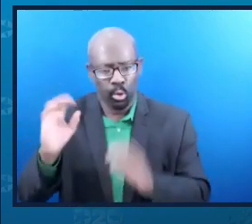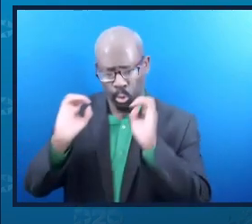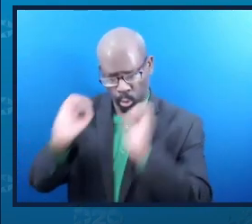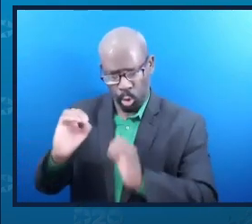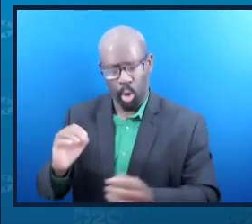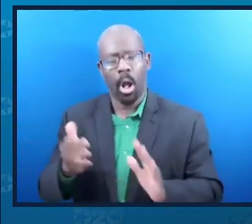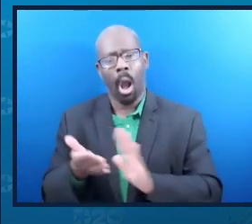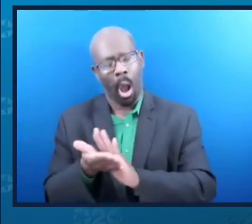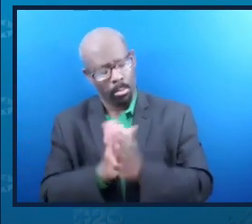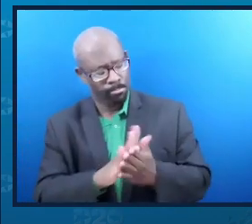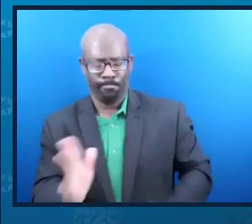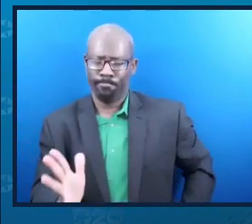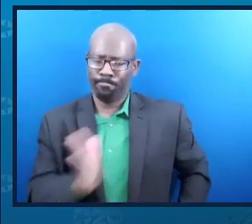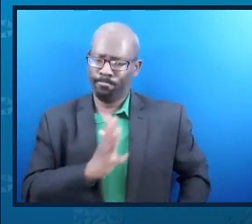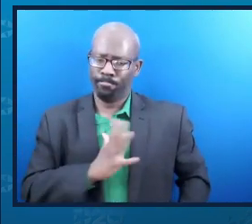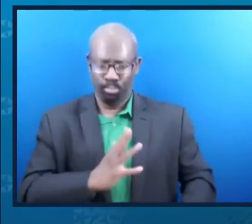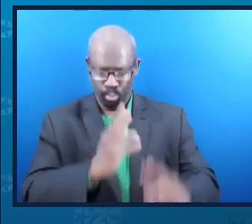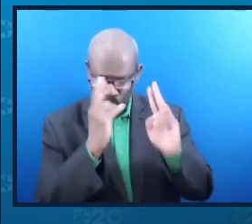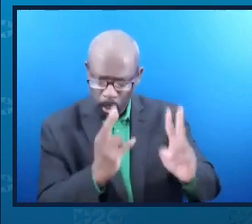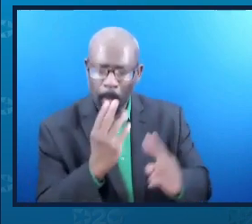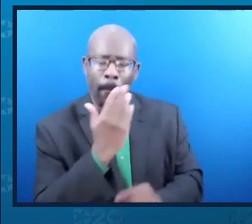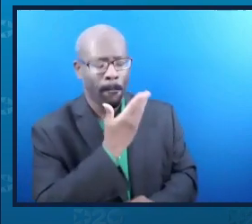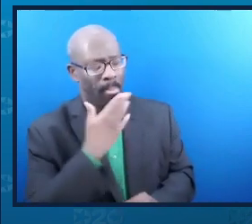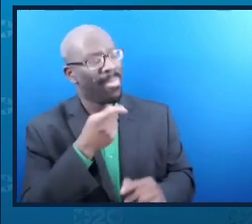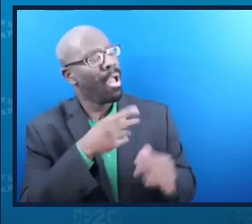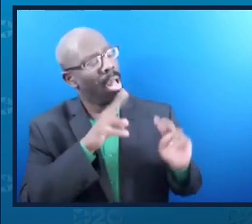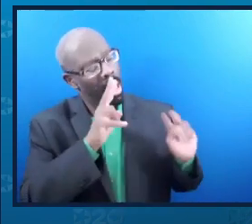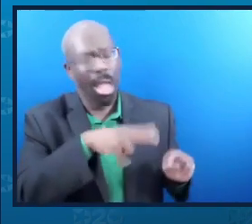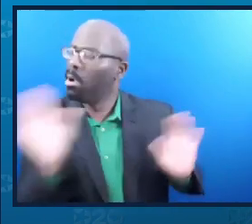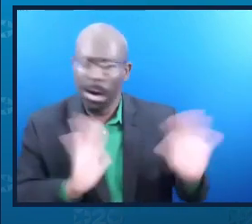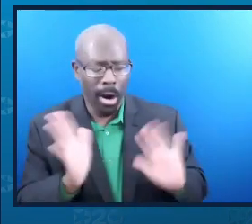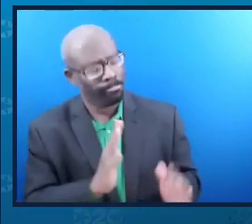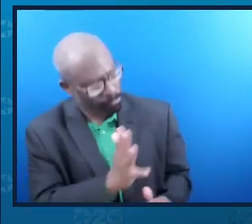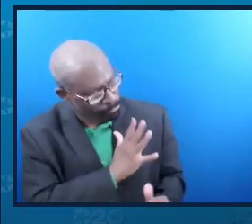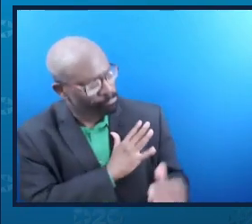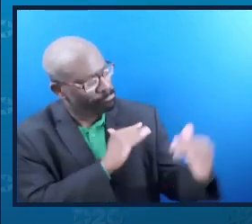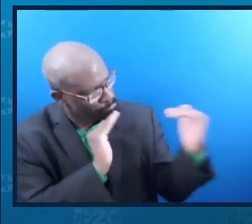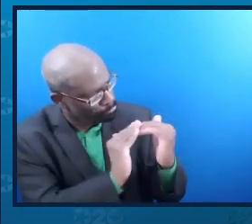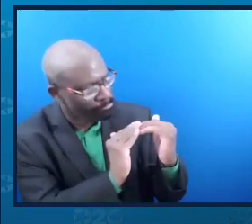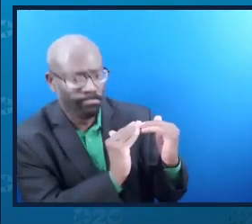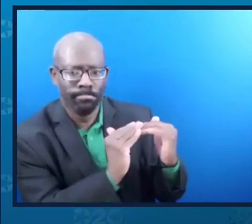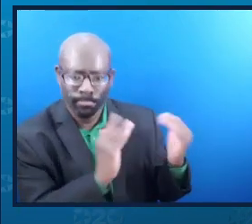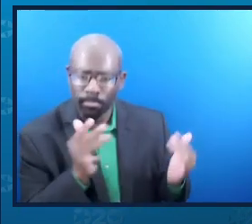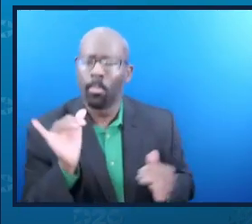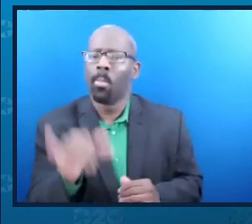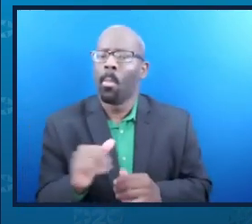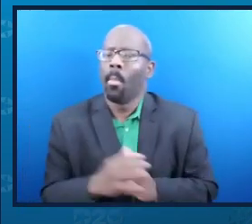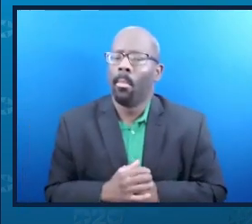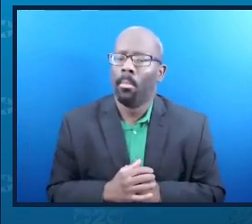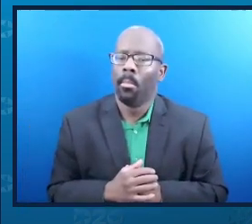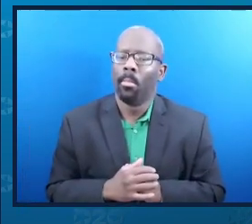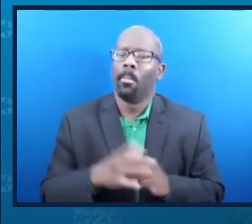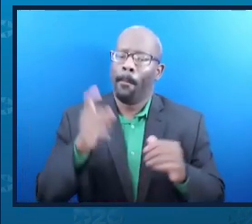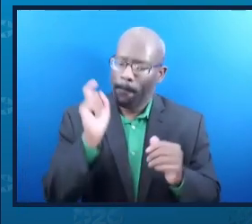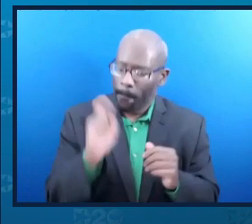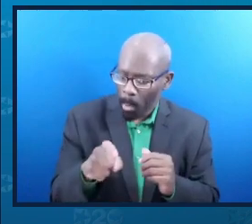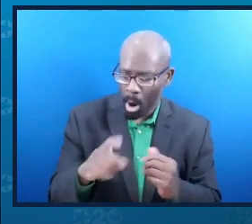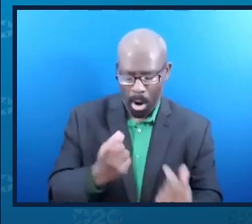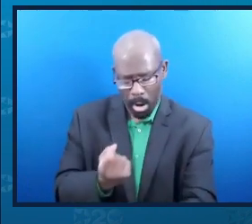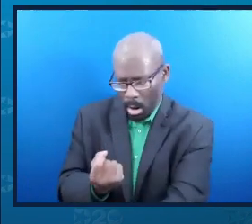THAN YOU, JOE.